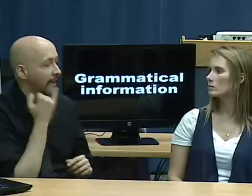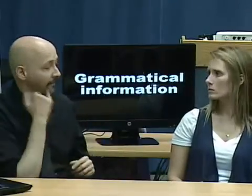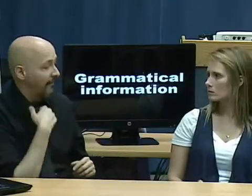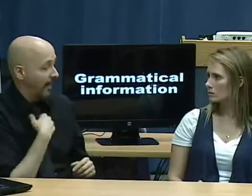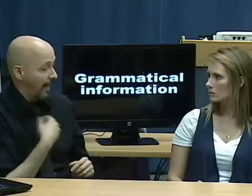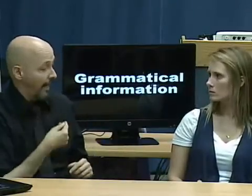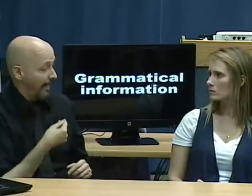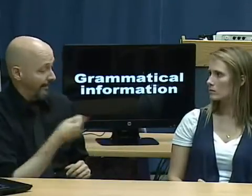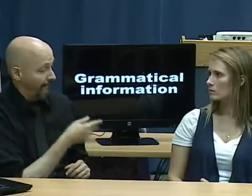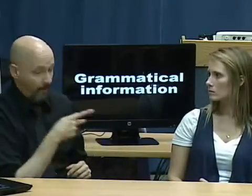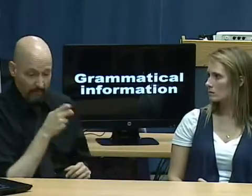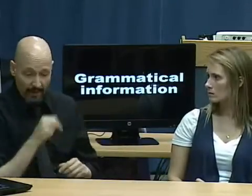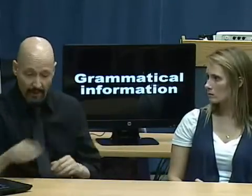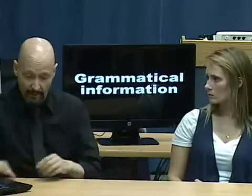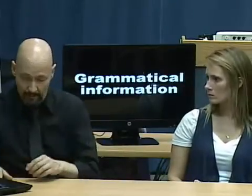If I give Katie...